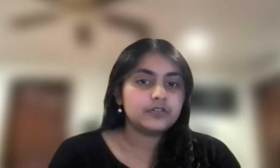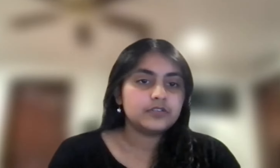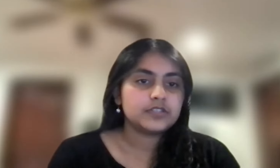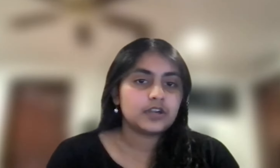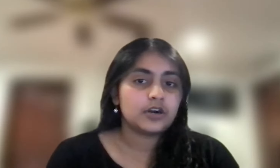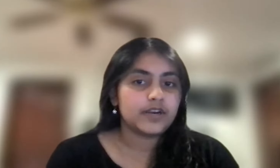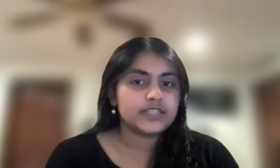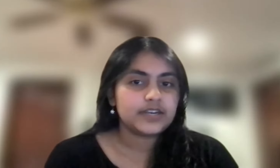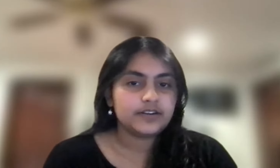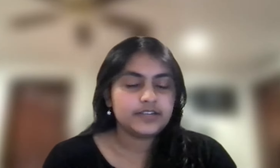If there's a primary stroke center that's closest, you would want to go there. Wherever, if it's an ischemic stroke would have TNK. You'd want to get that treatment again, within 4.5 or 3 hours, if you're in a high-risk population, as I mentioned before.